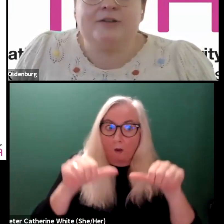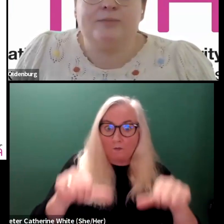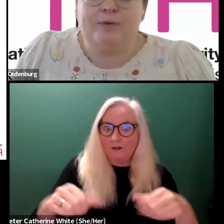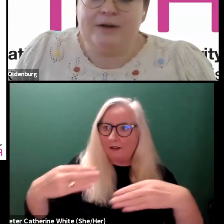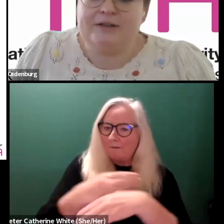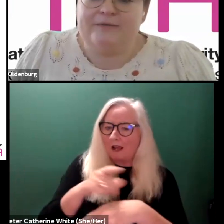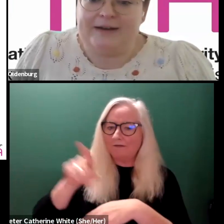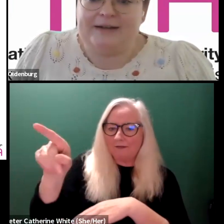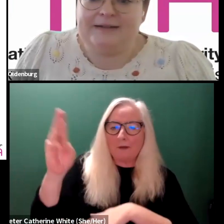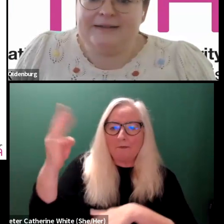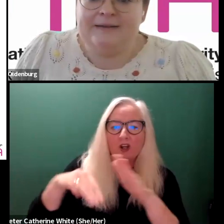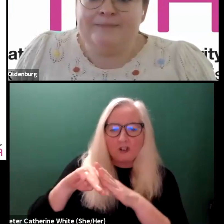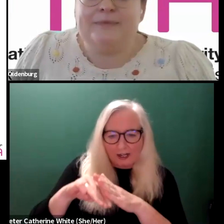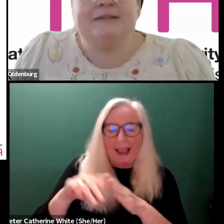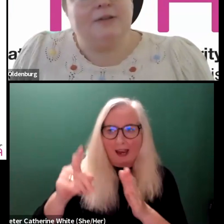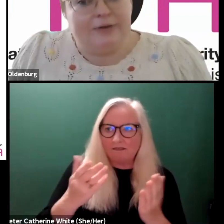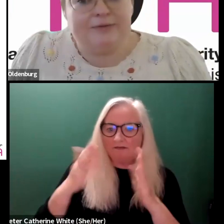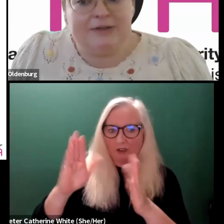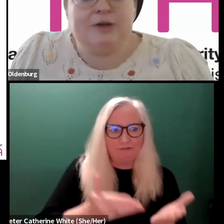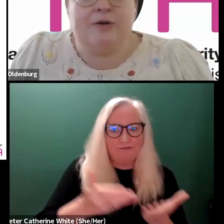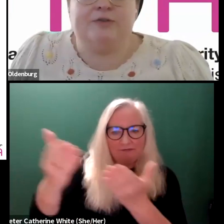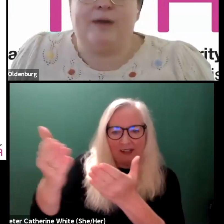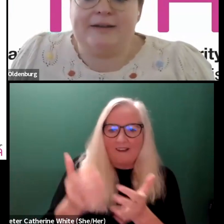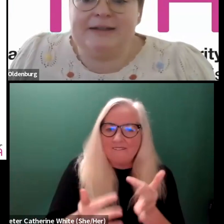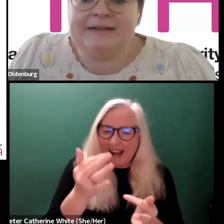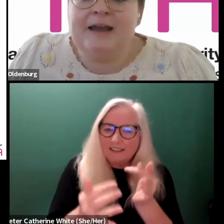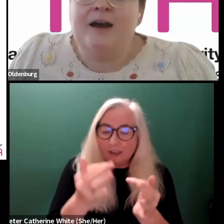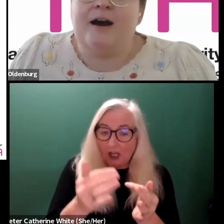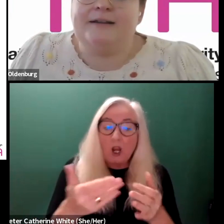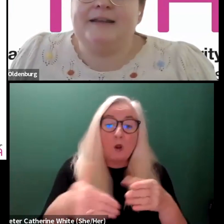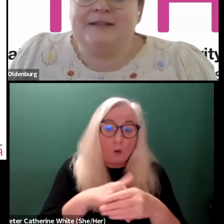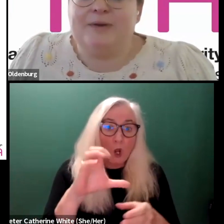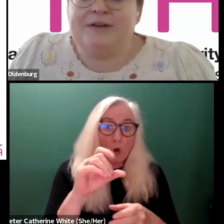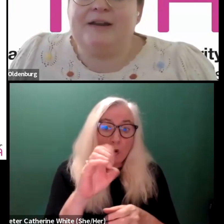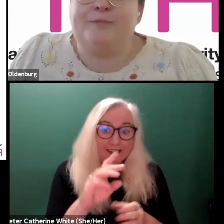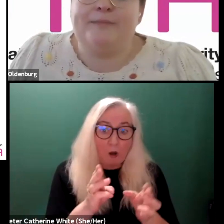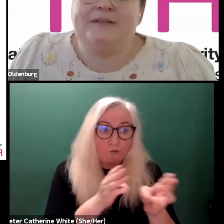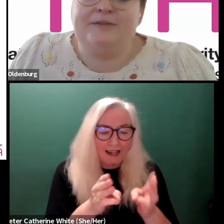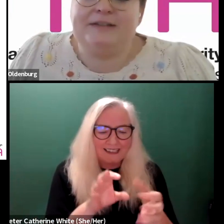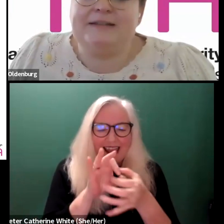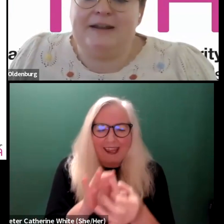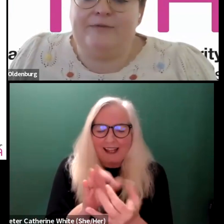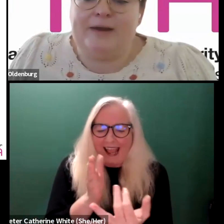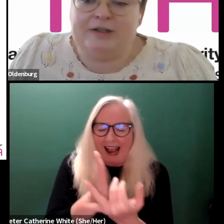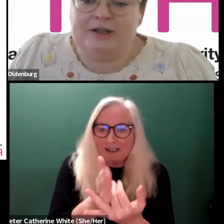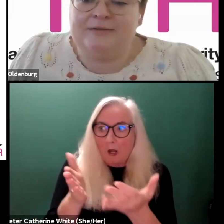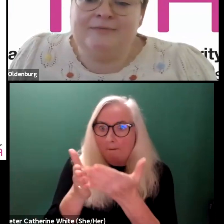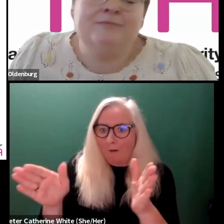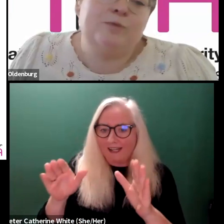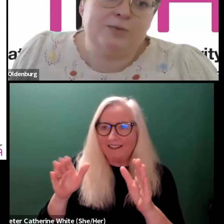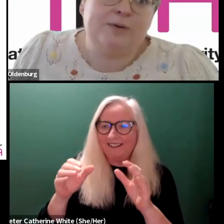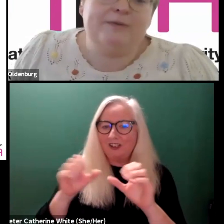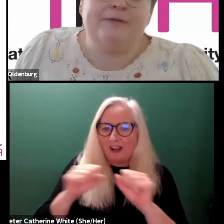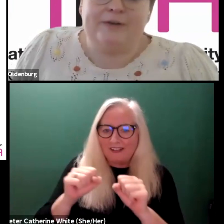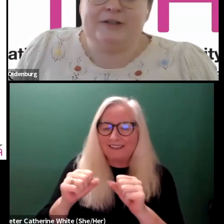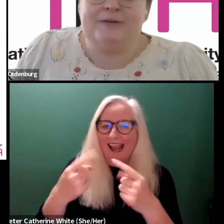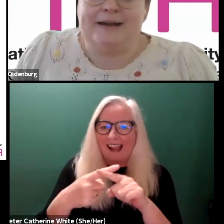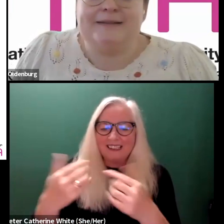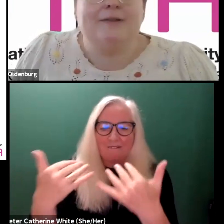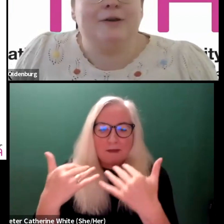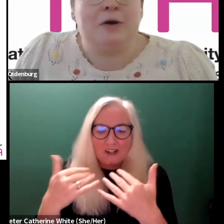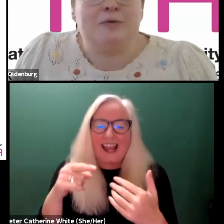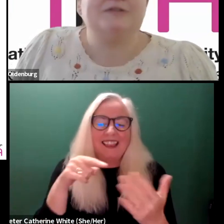They think the code of practice on accessibility of public services and information. Which will be referred to as the code from now on.